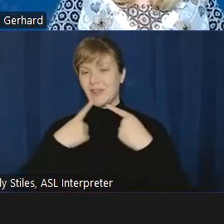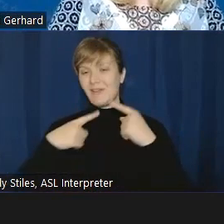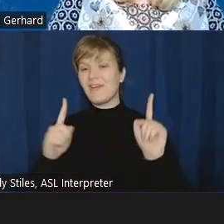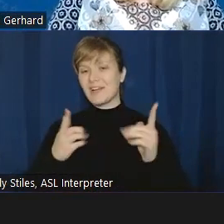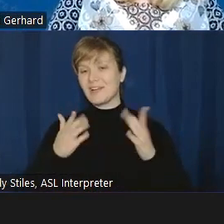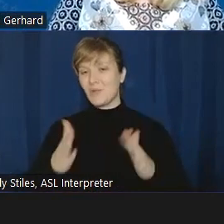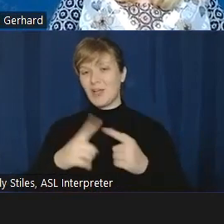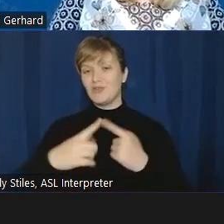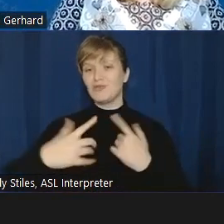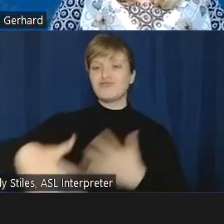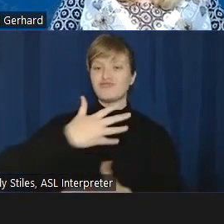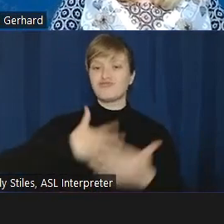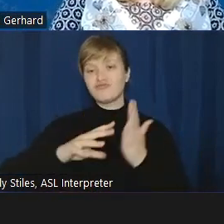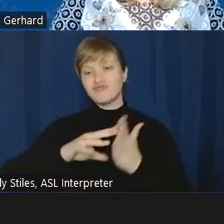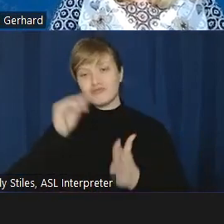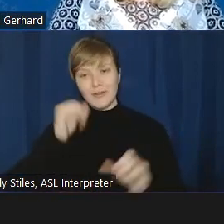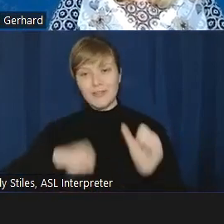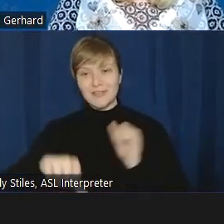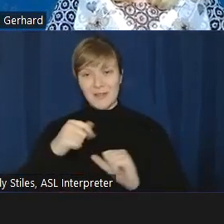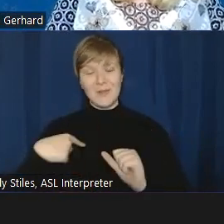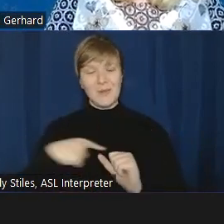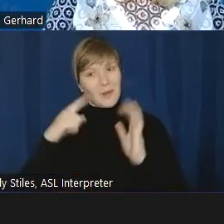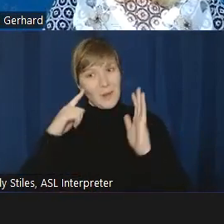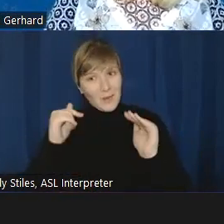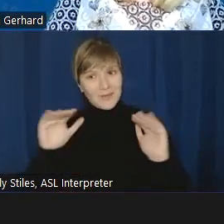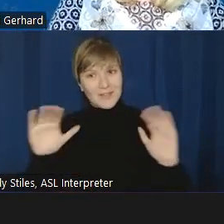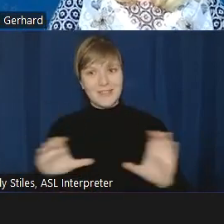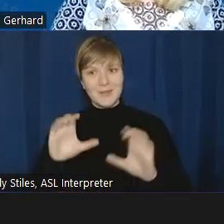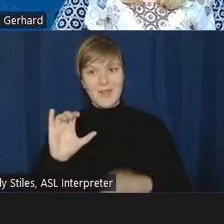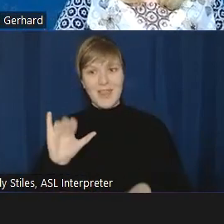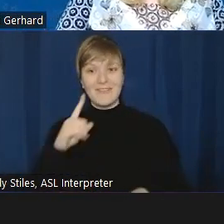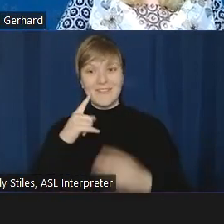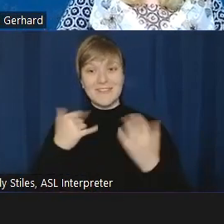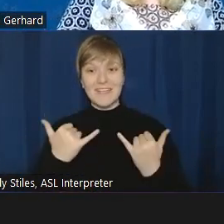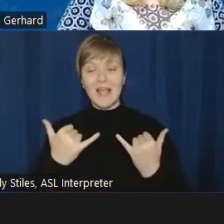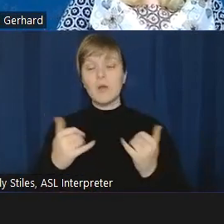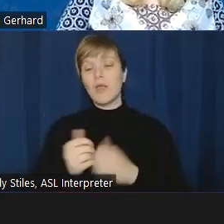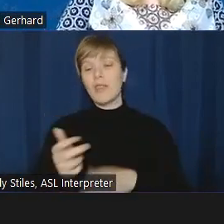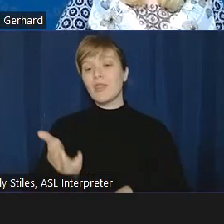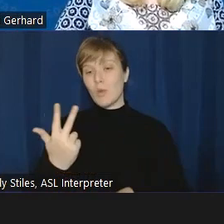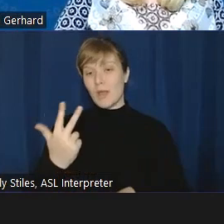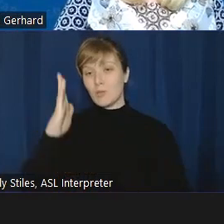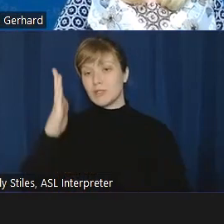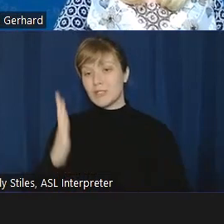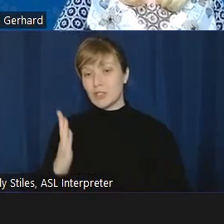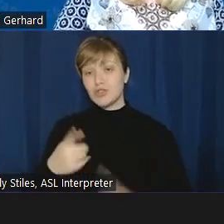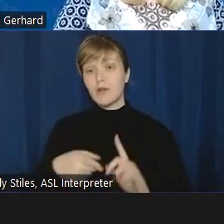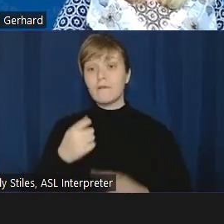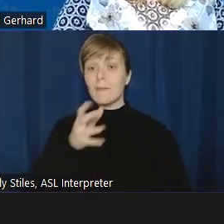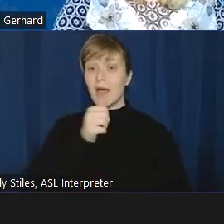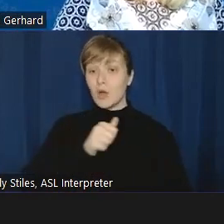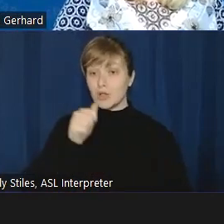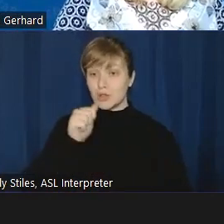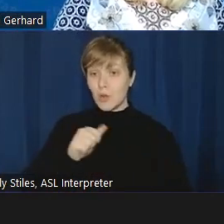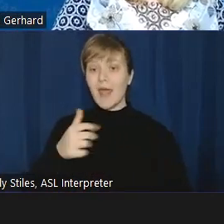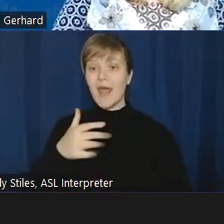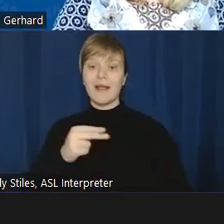with the three presenters we have today from Arizona and King City, California.